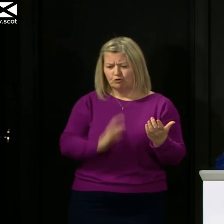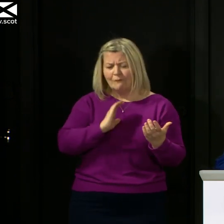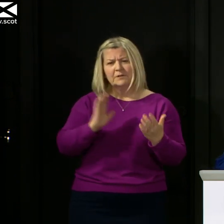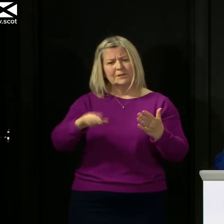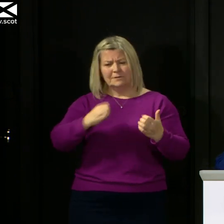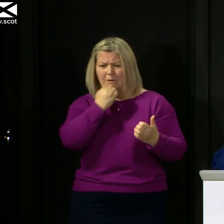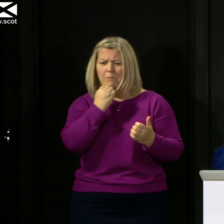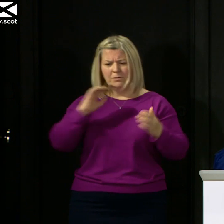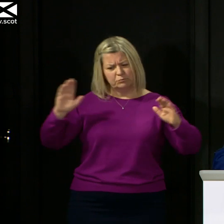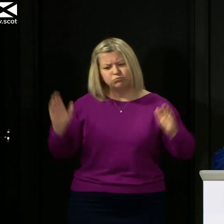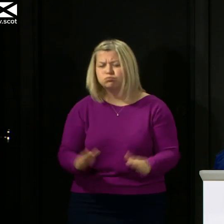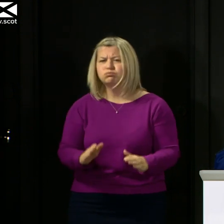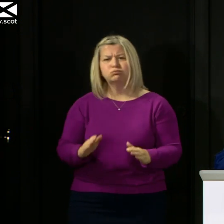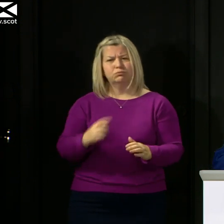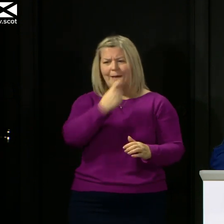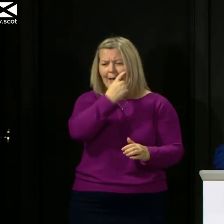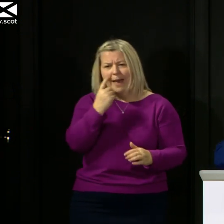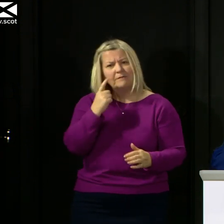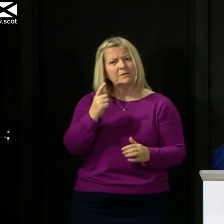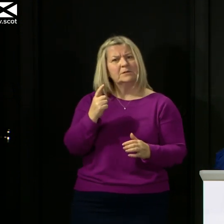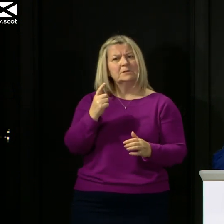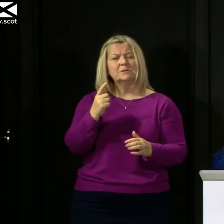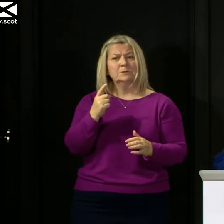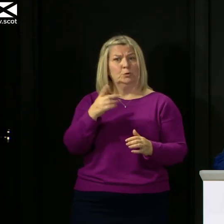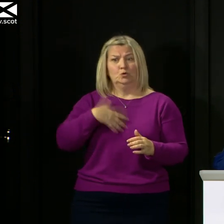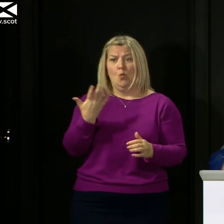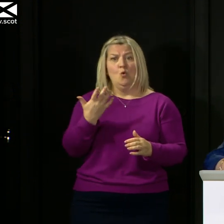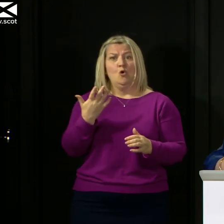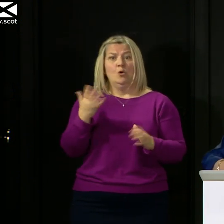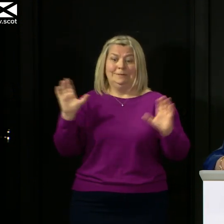in the data, that tells us we're not going to have a resurgence of the virus. And make